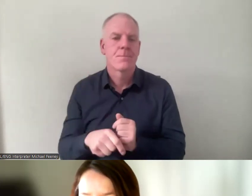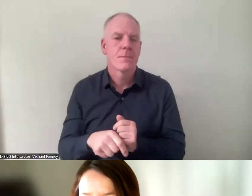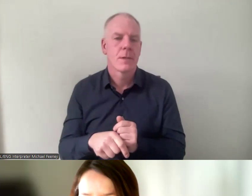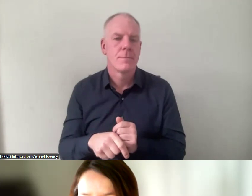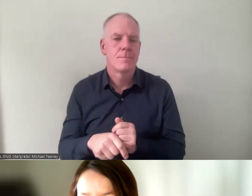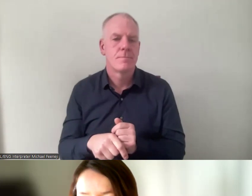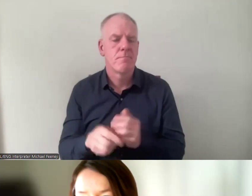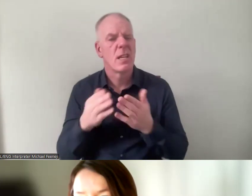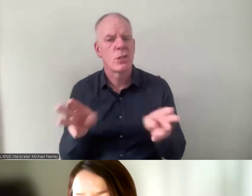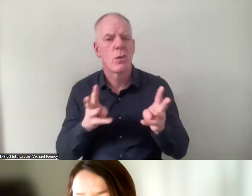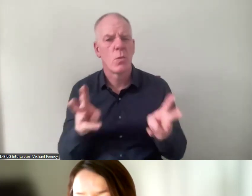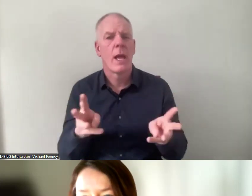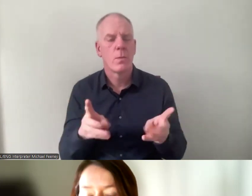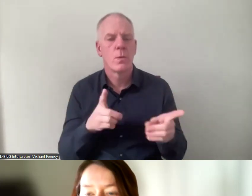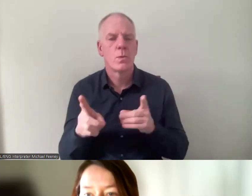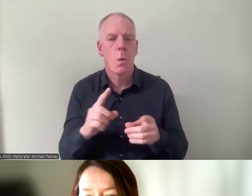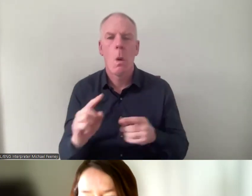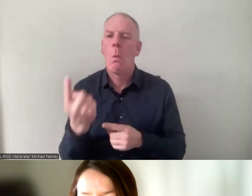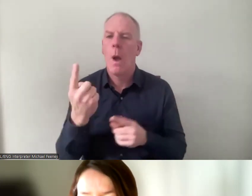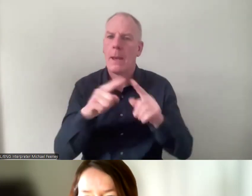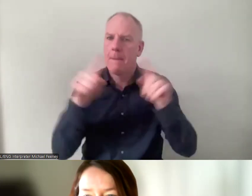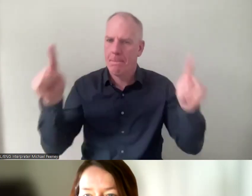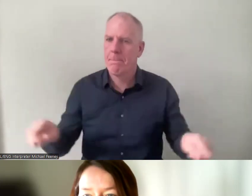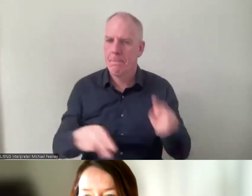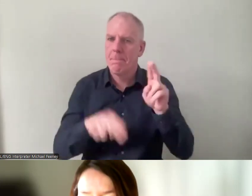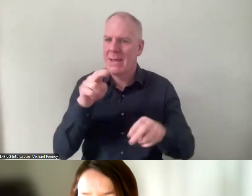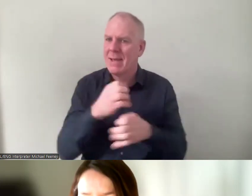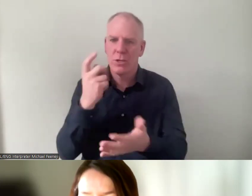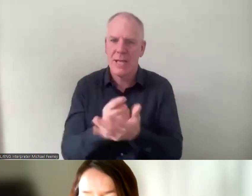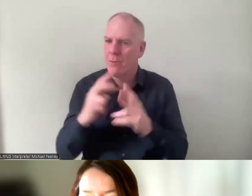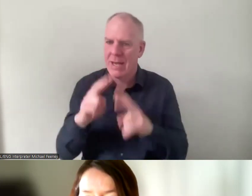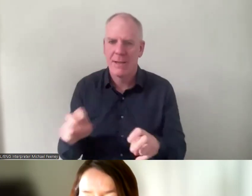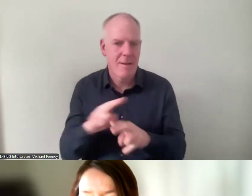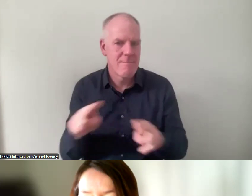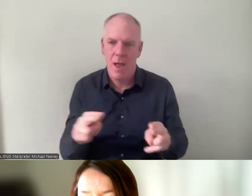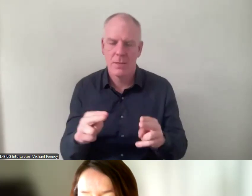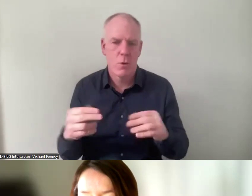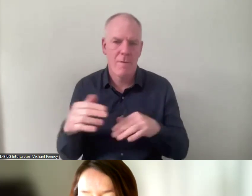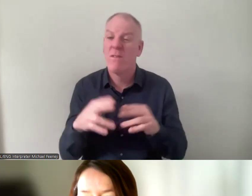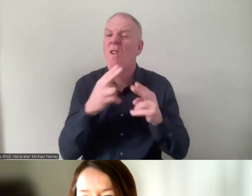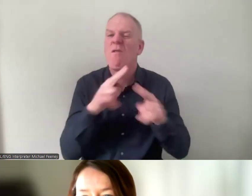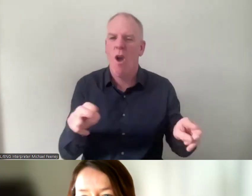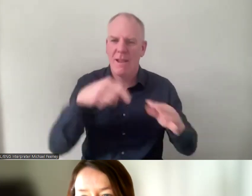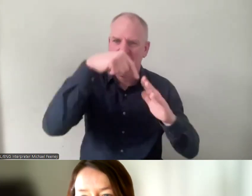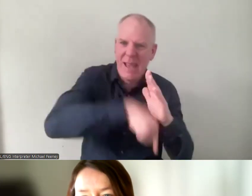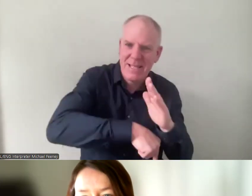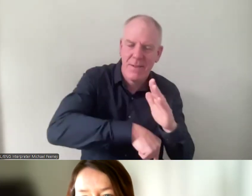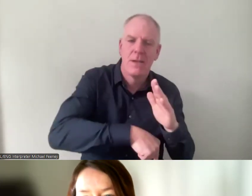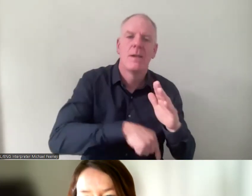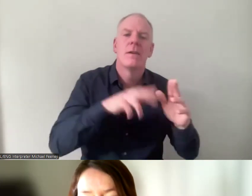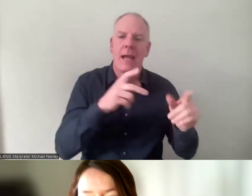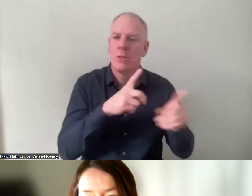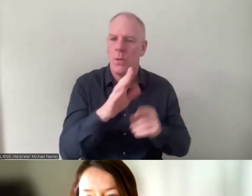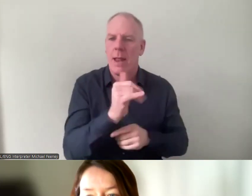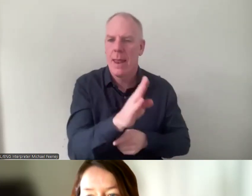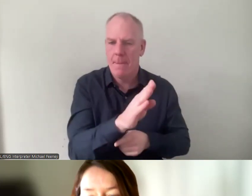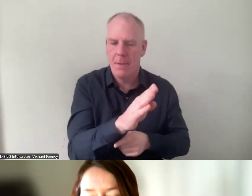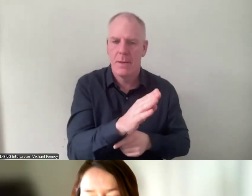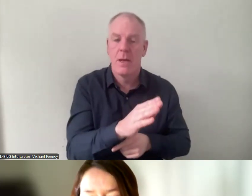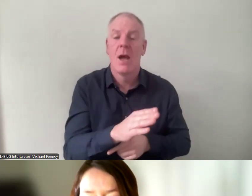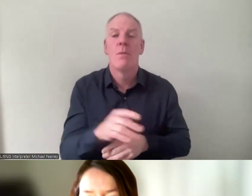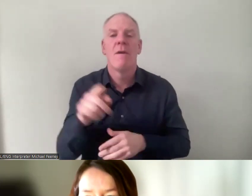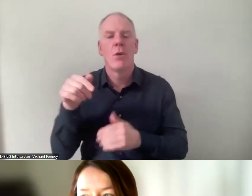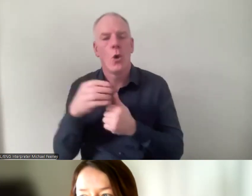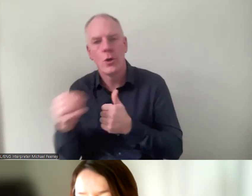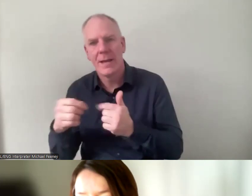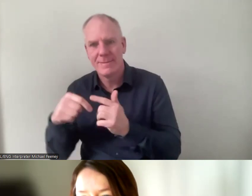generally try to bring one painting at a time for analysis. For the non-invasive bit, we can run analysis inside the lab, and for the rest of it, when we take a small